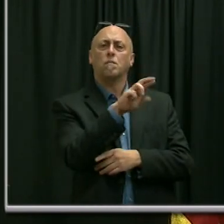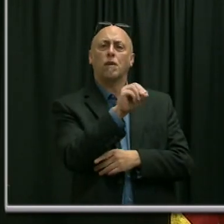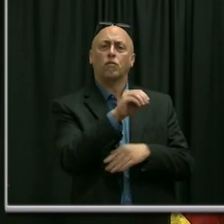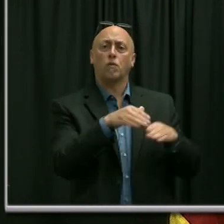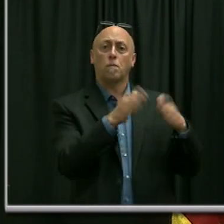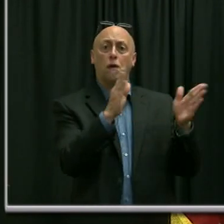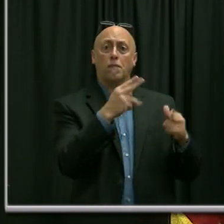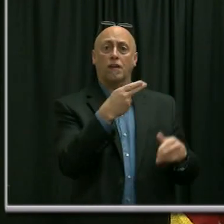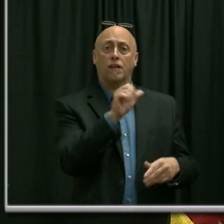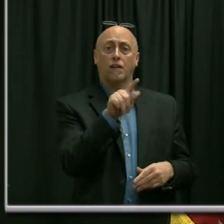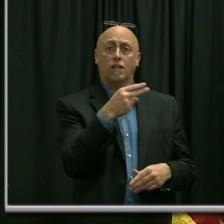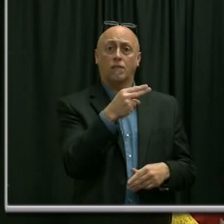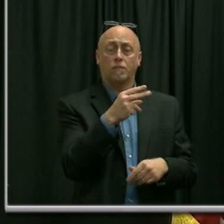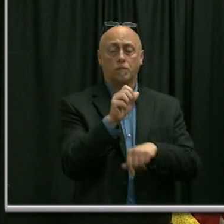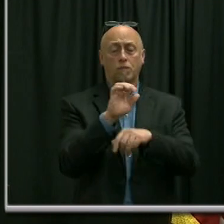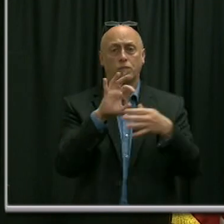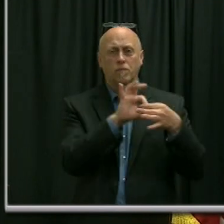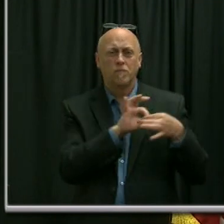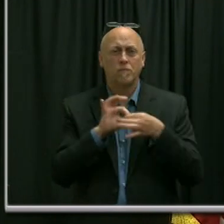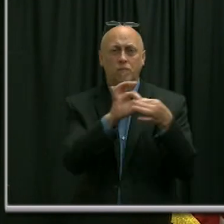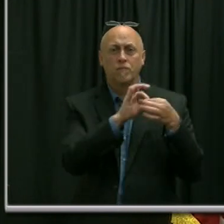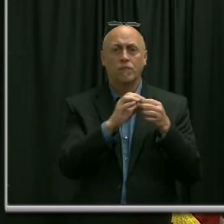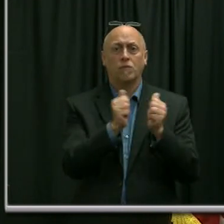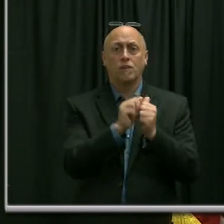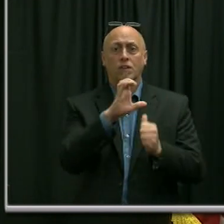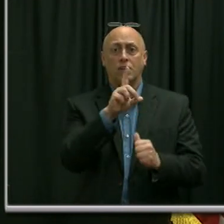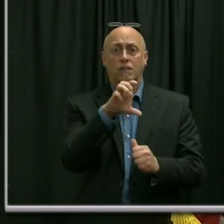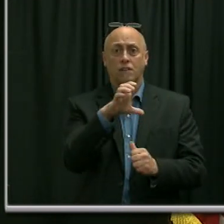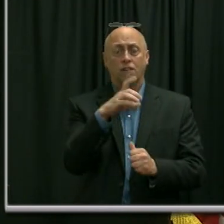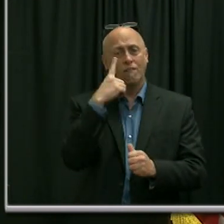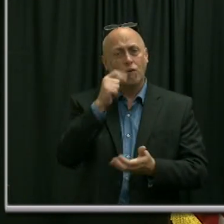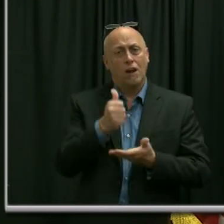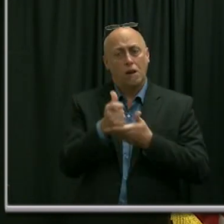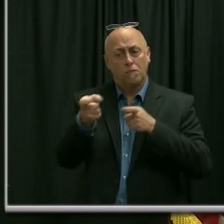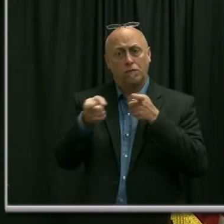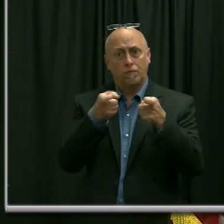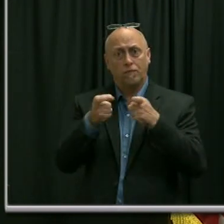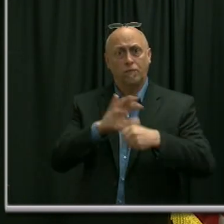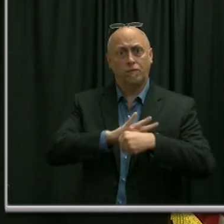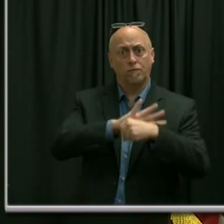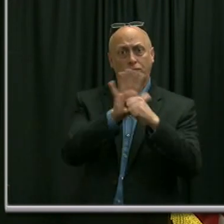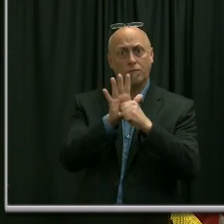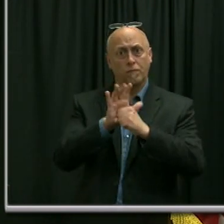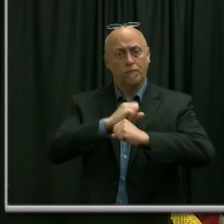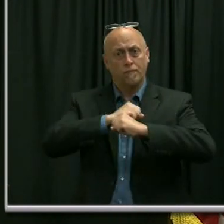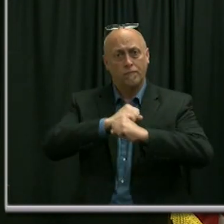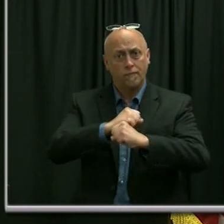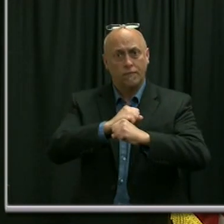METROPOLITAN HEALTH HAS WORKED CLOSELY WITH THE CDC TO PREPARE